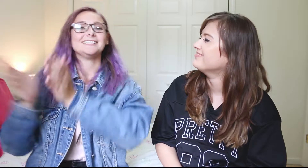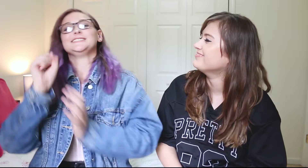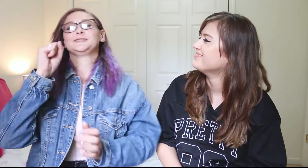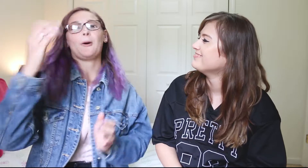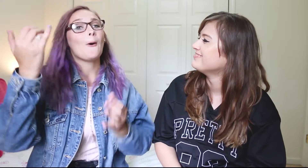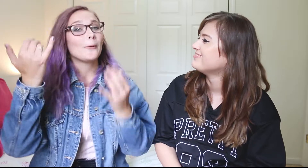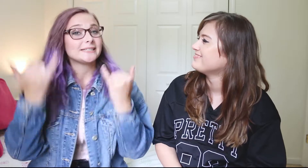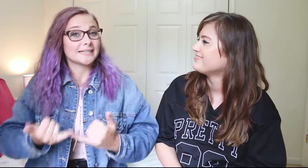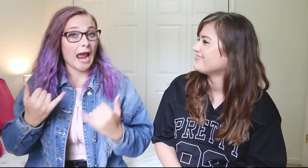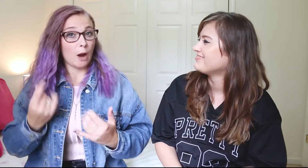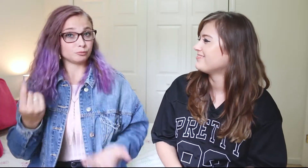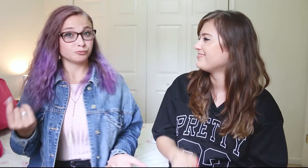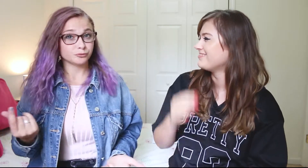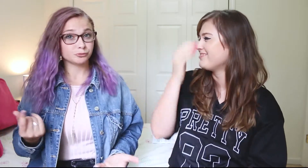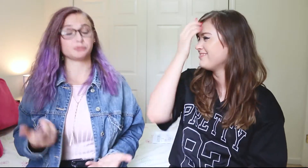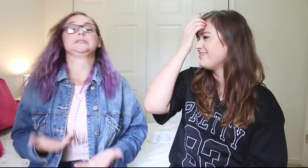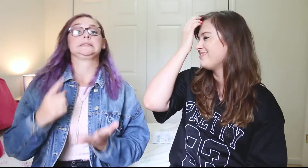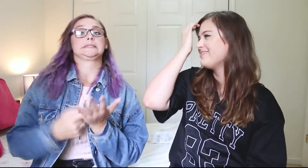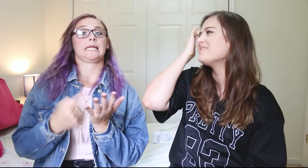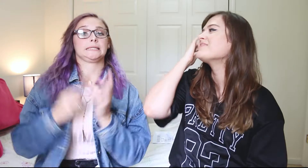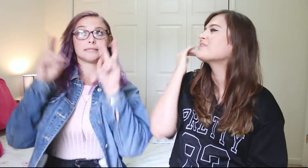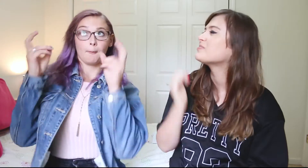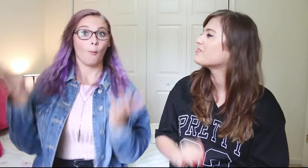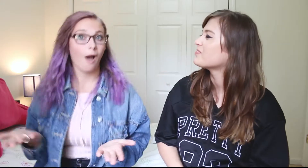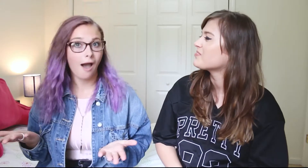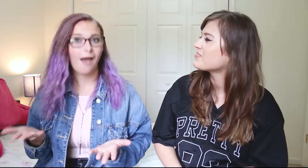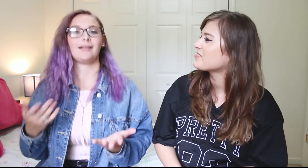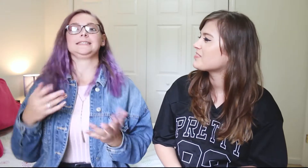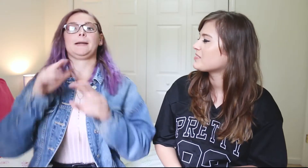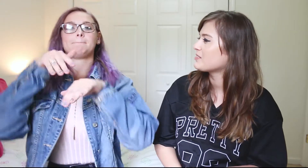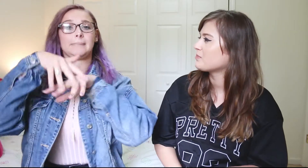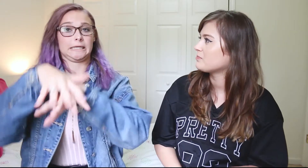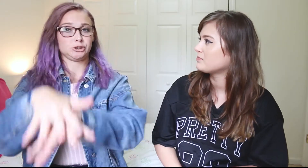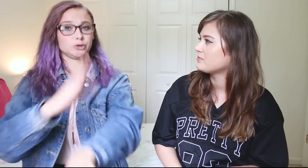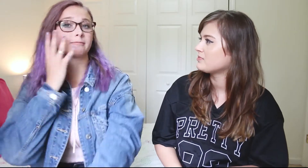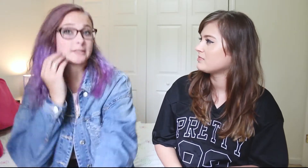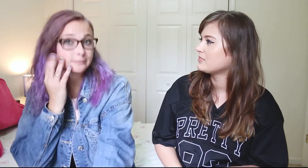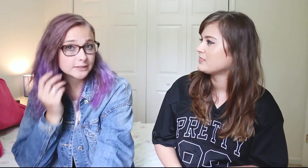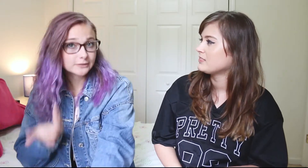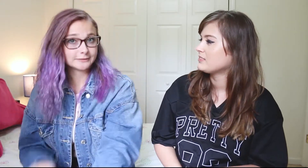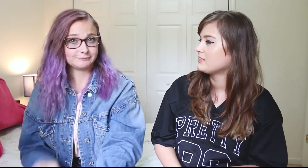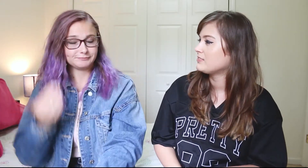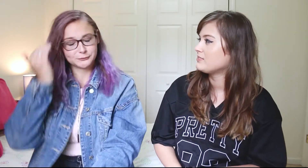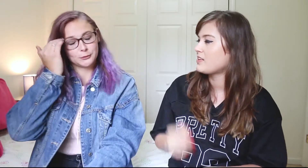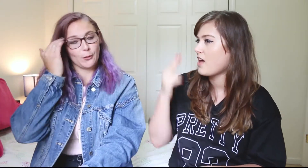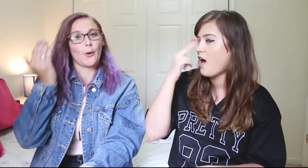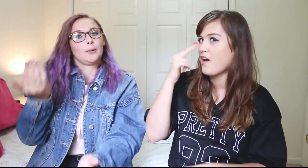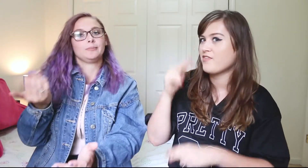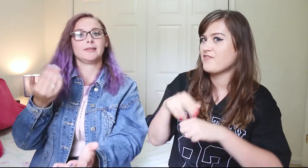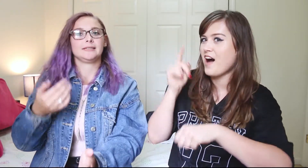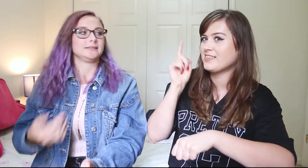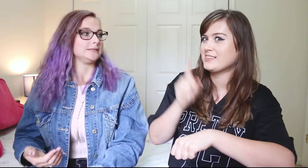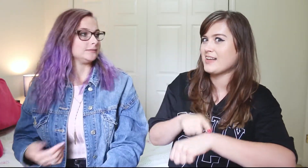So today what we are going to do is talk about mainstream experiences. Fun time!